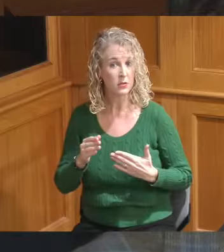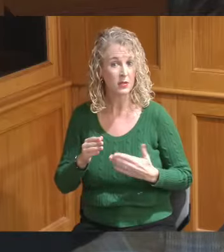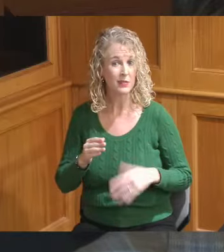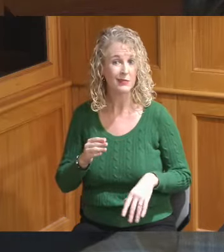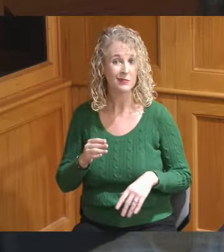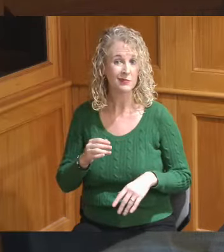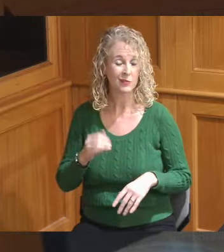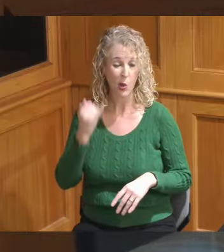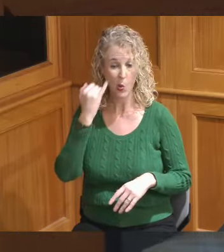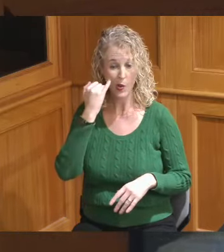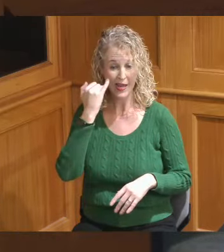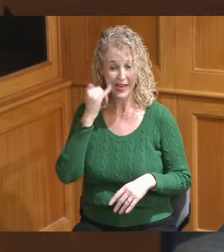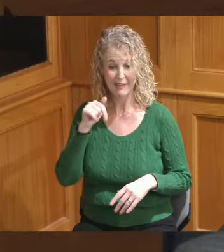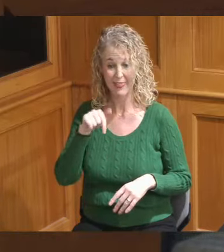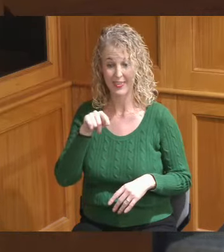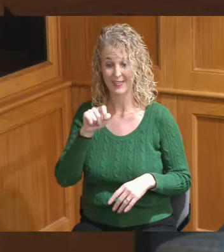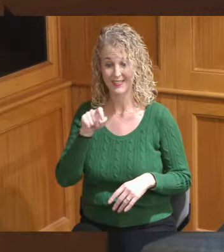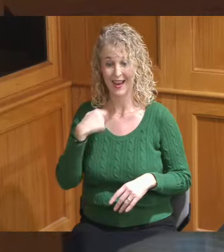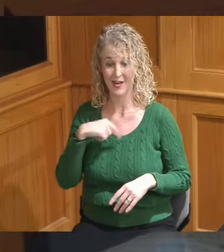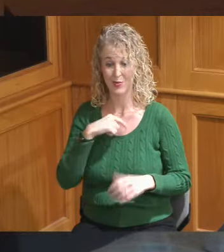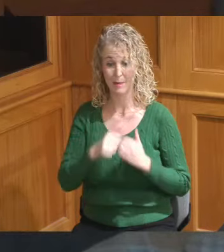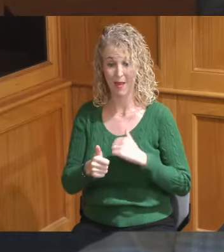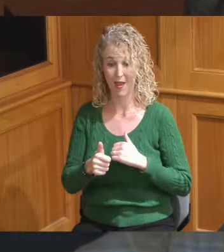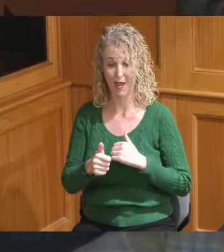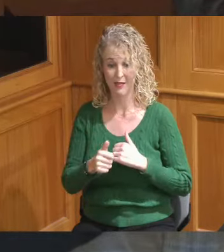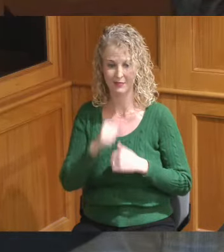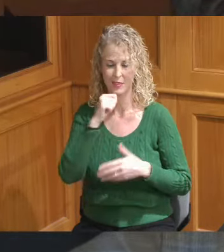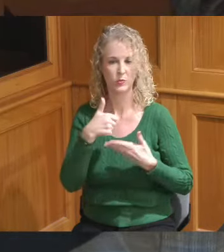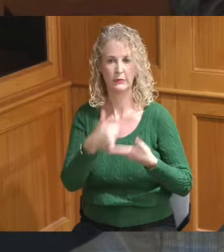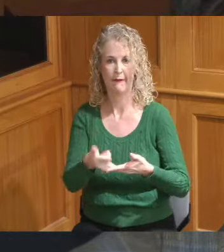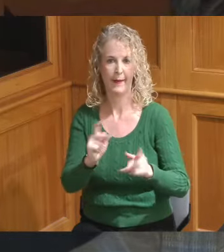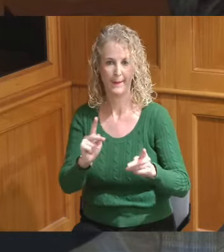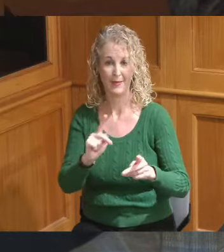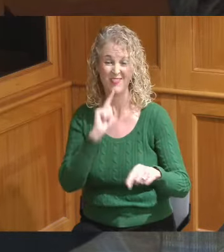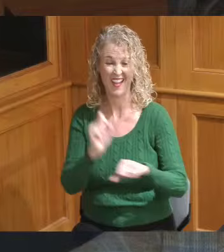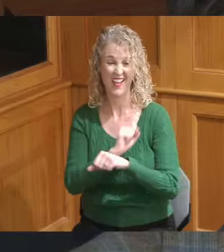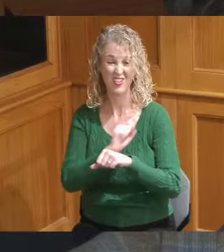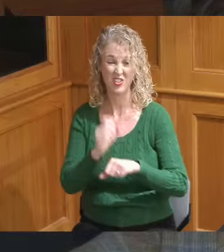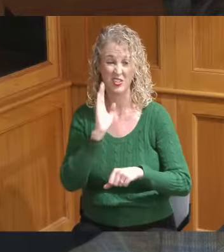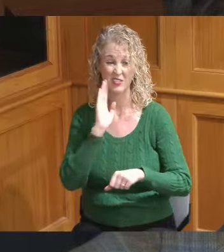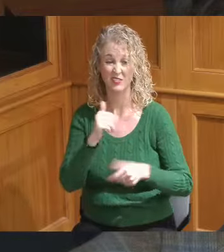to what we have been promoting affordability. We've been saying we for affordable housing,